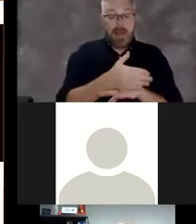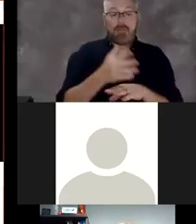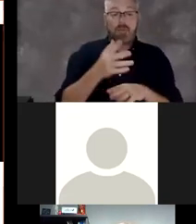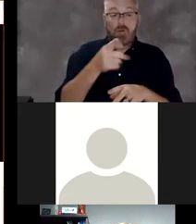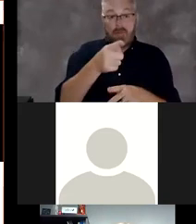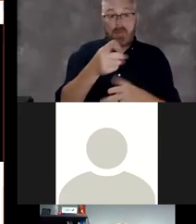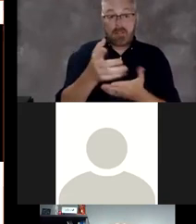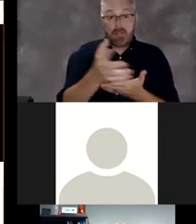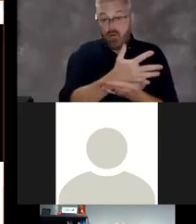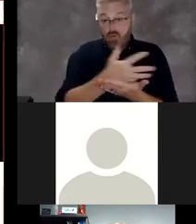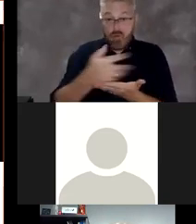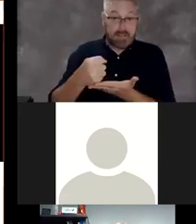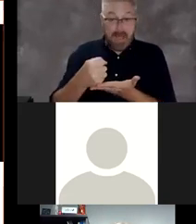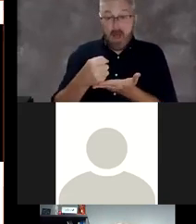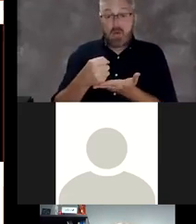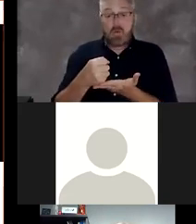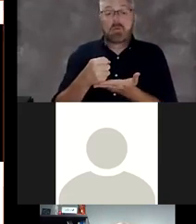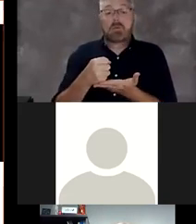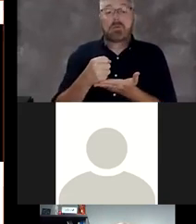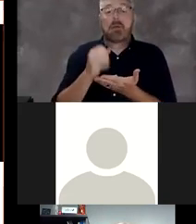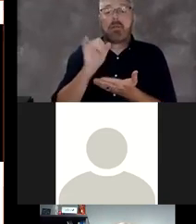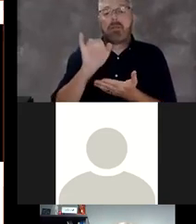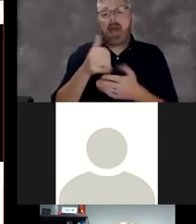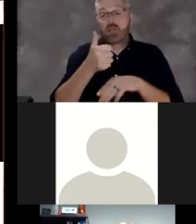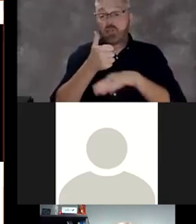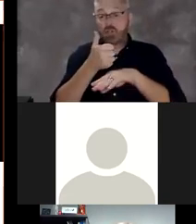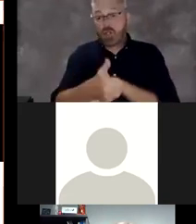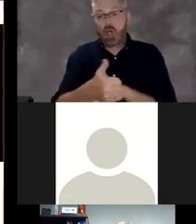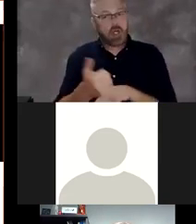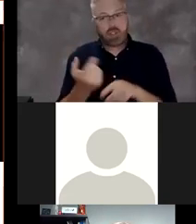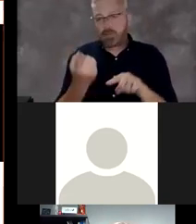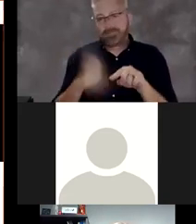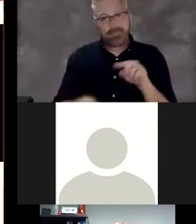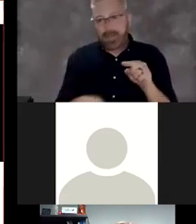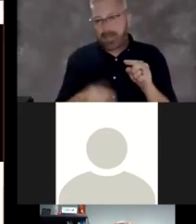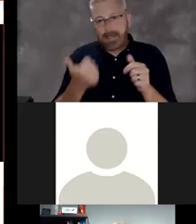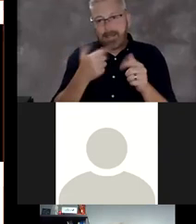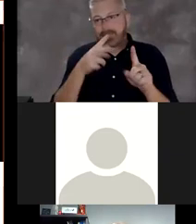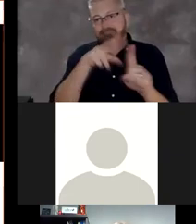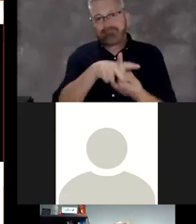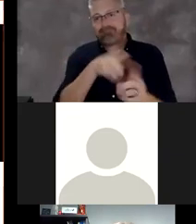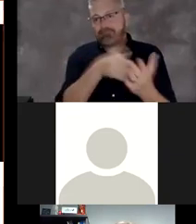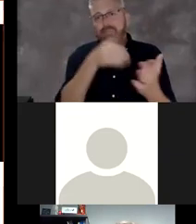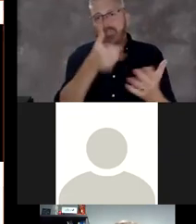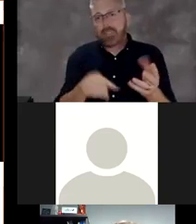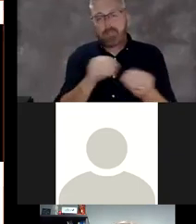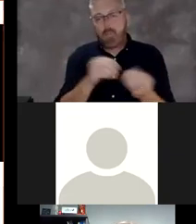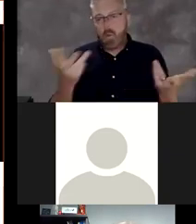LIMITATIONS HAS RAN, THAT CLAIM OR THAT CHARGE CAN NO LONGER BE FILED. THEY ARE BARRED FOR EVER FROM